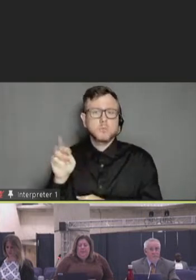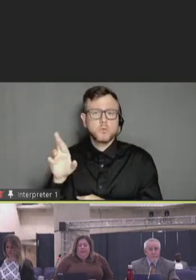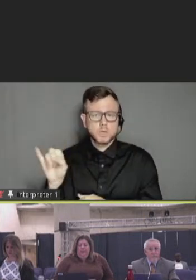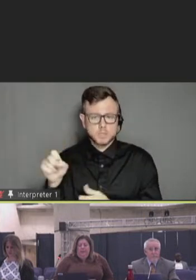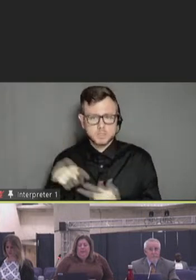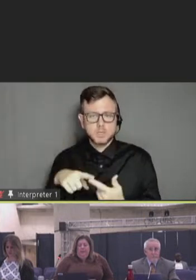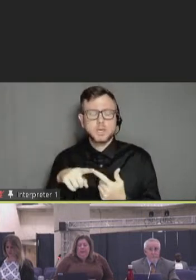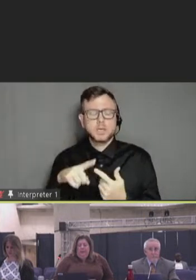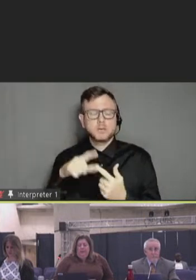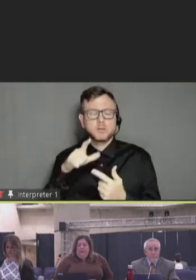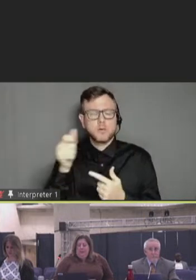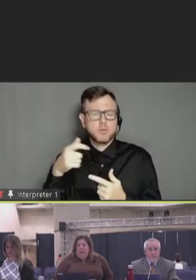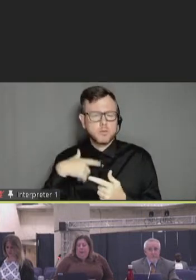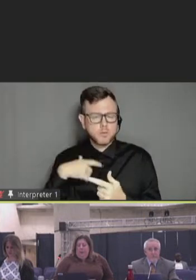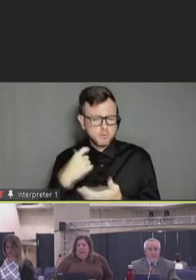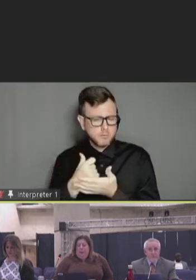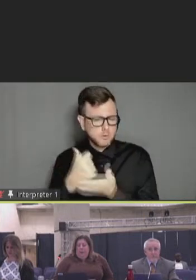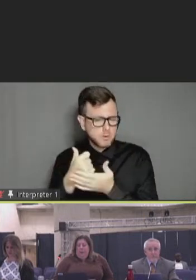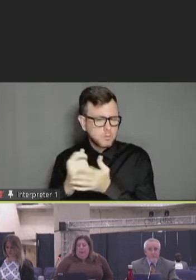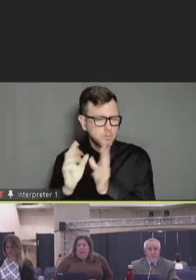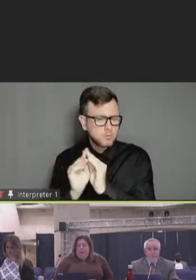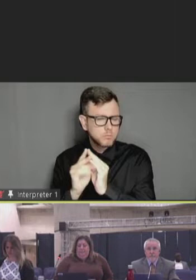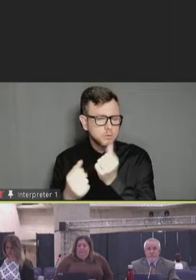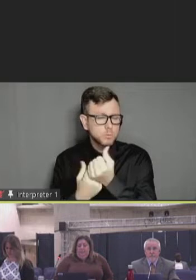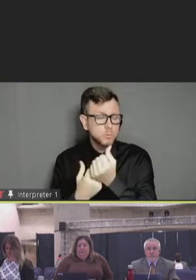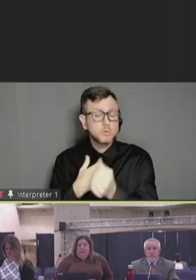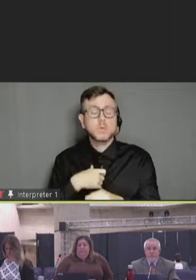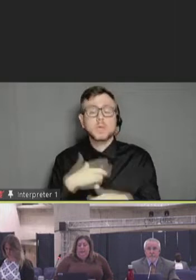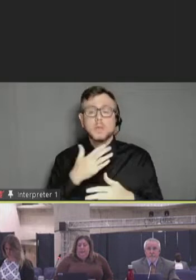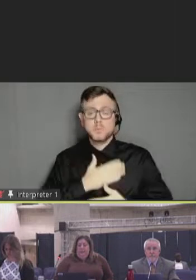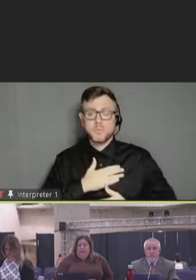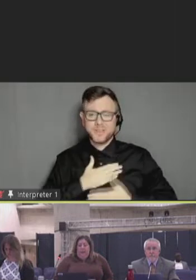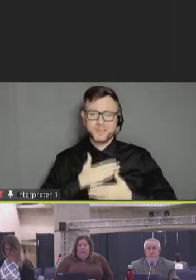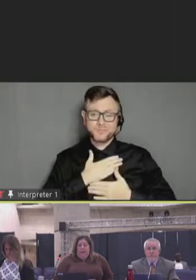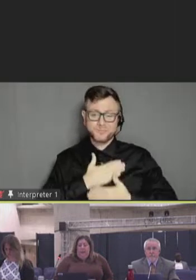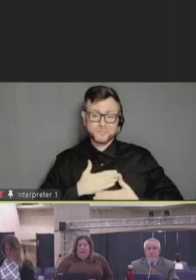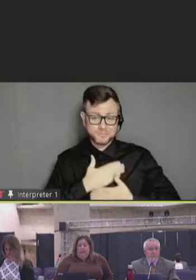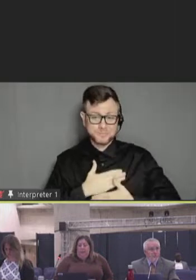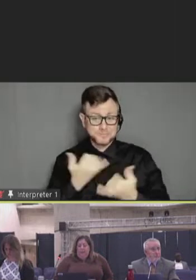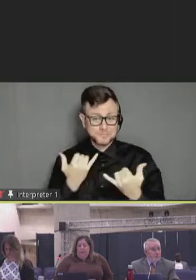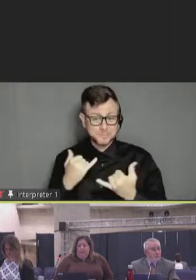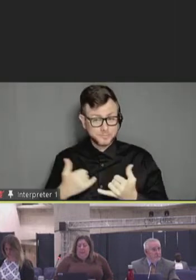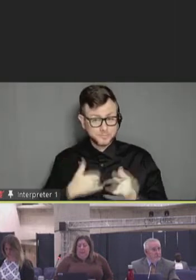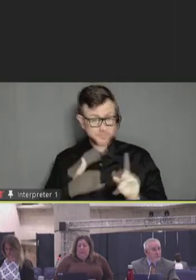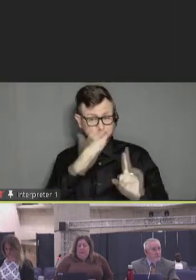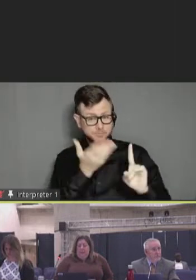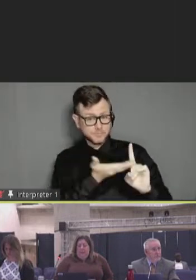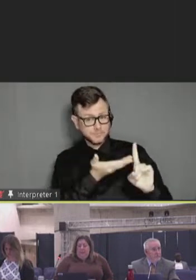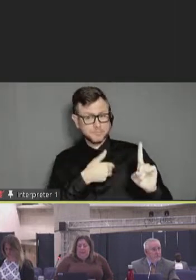support as well. So, it's my pleasure to introduce Admiral Rachel Levine.